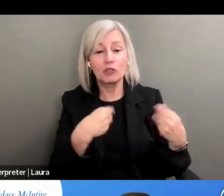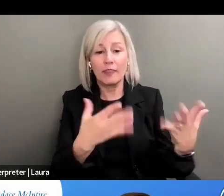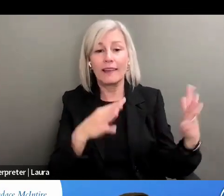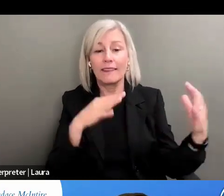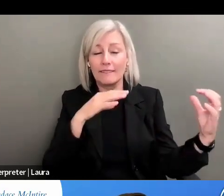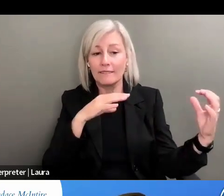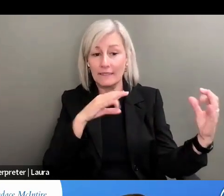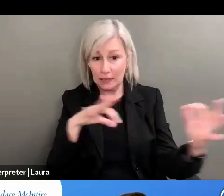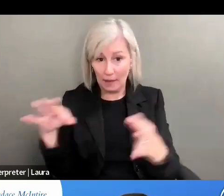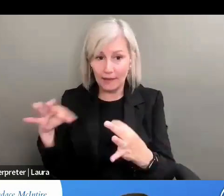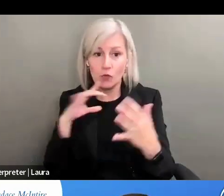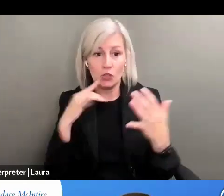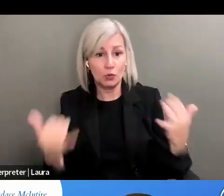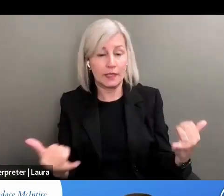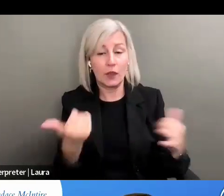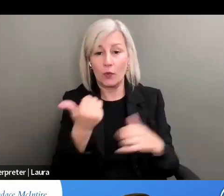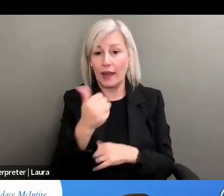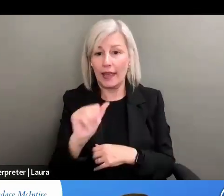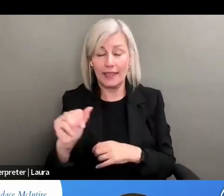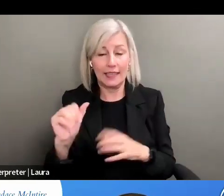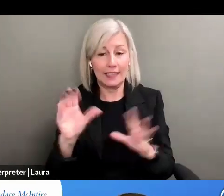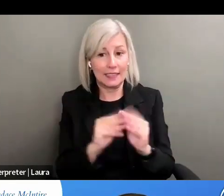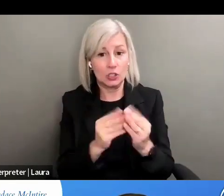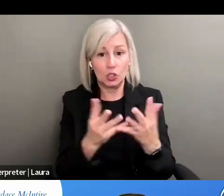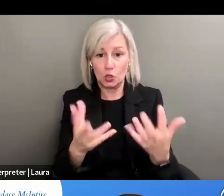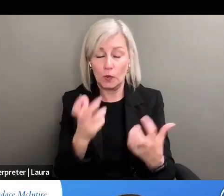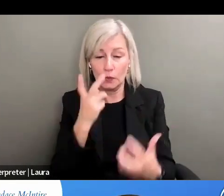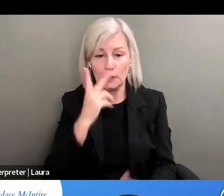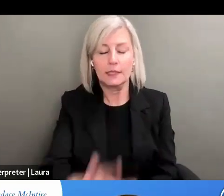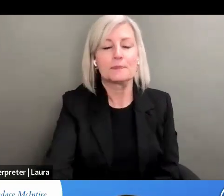session and any other kind of sessions you want to see like this, by all means, please do.